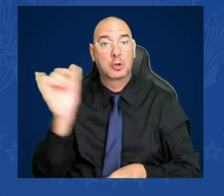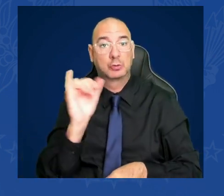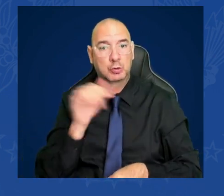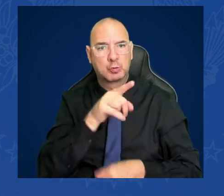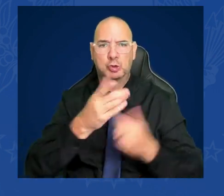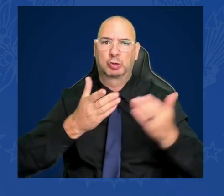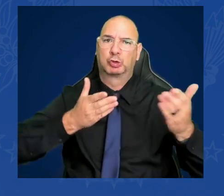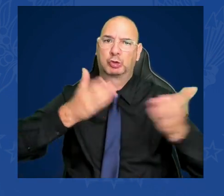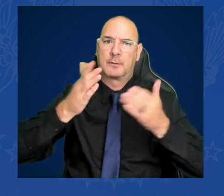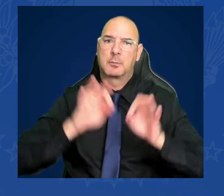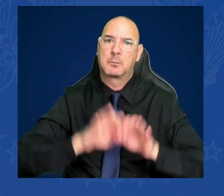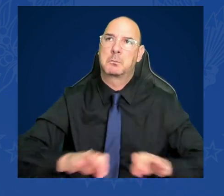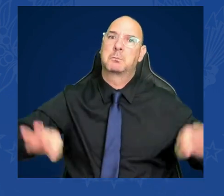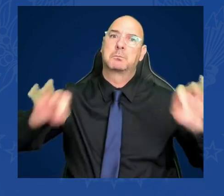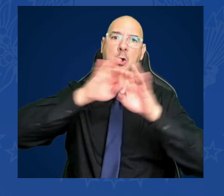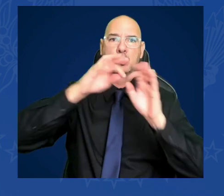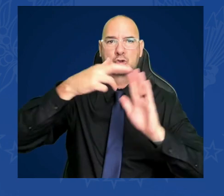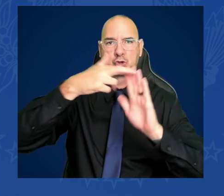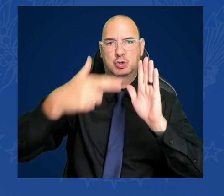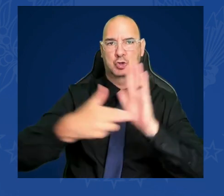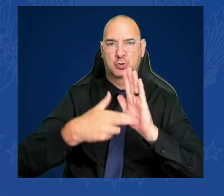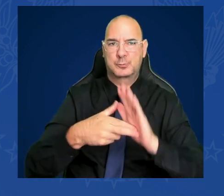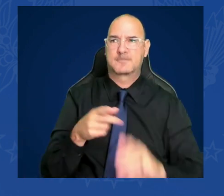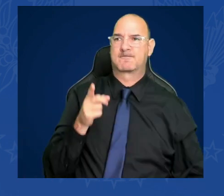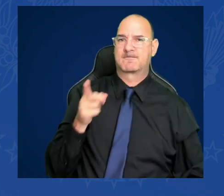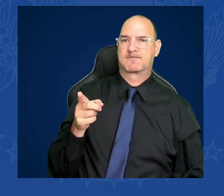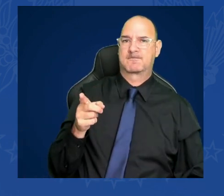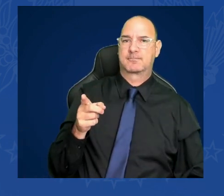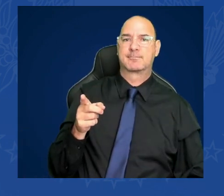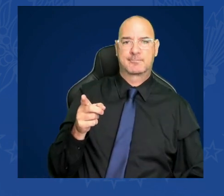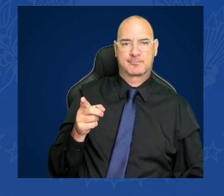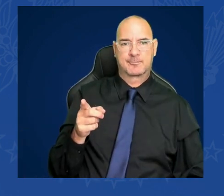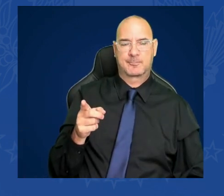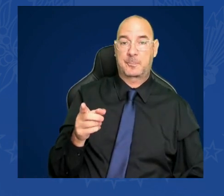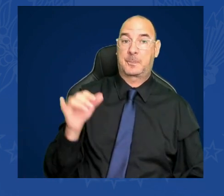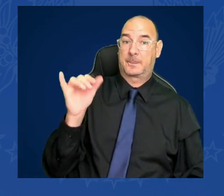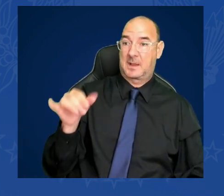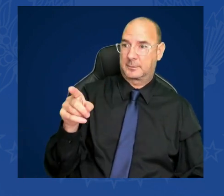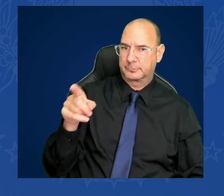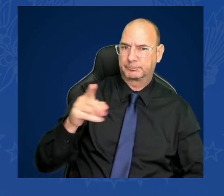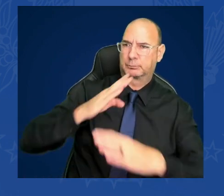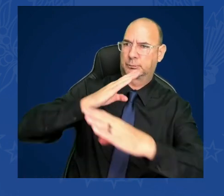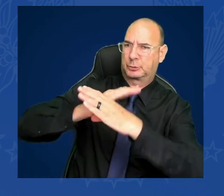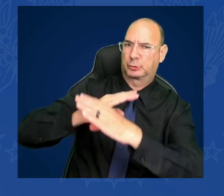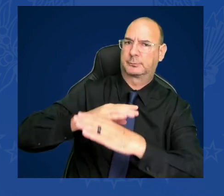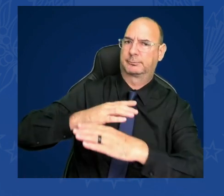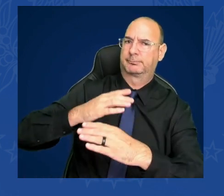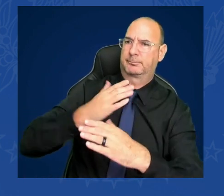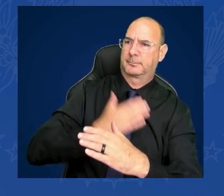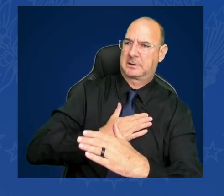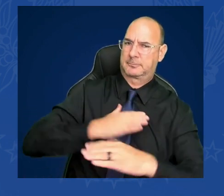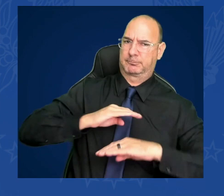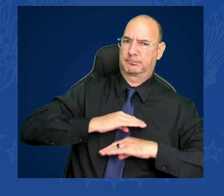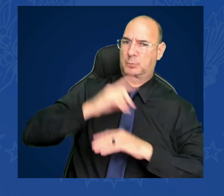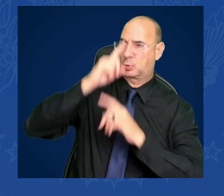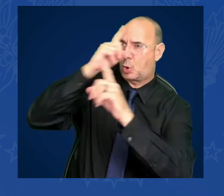in advancing our nation's interests abroad. For example, just last week, in Washington, D.C.,